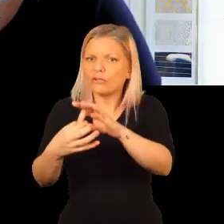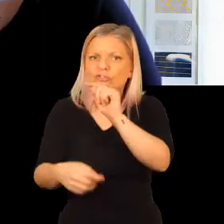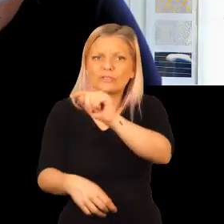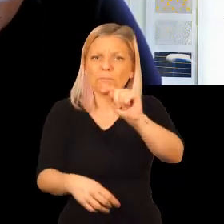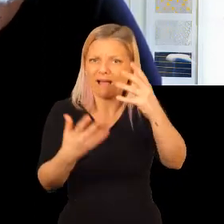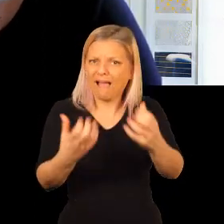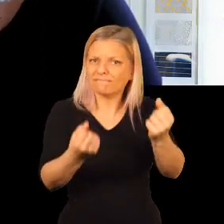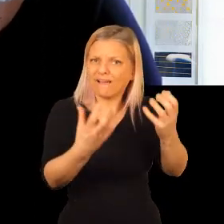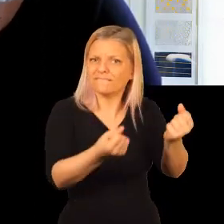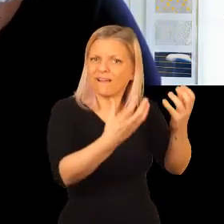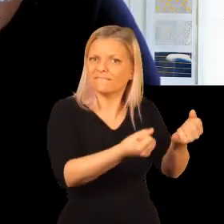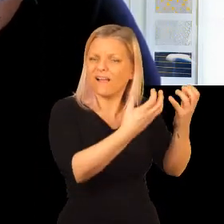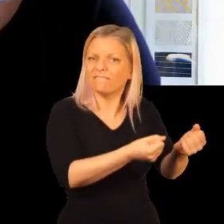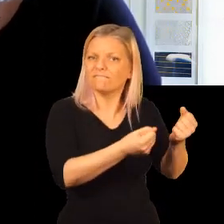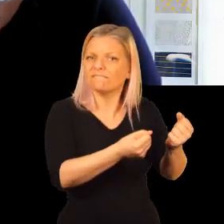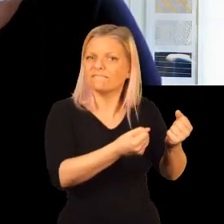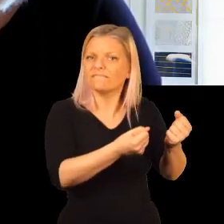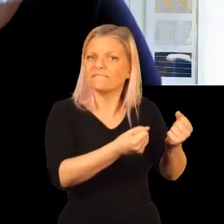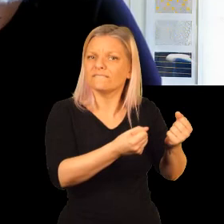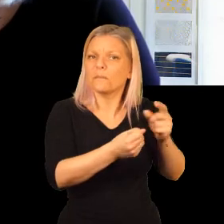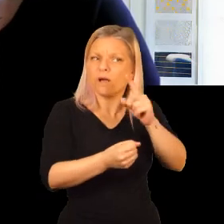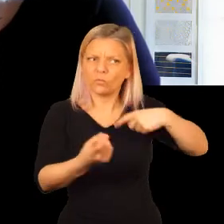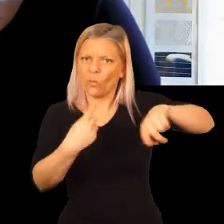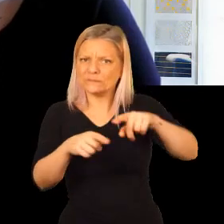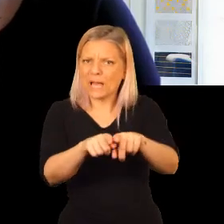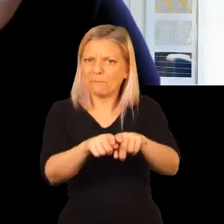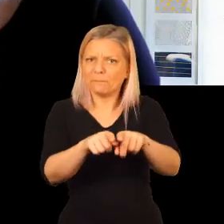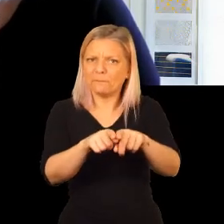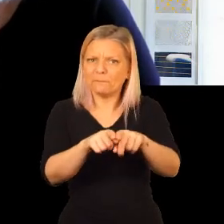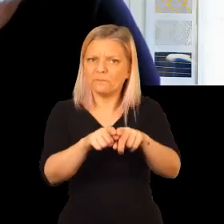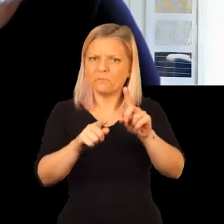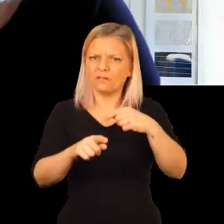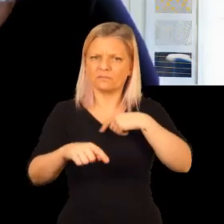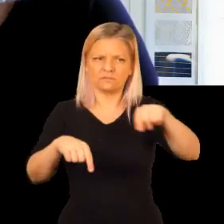like i know i make mistakes all the time in every relationship i'm in all of us do like i